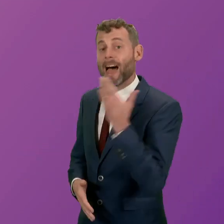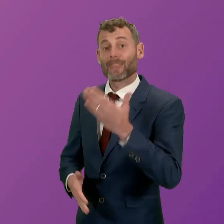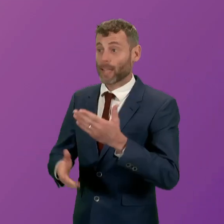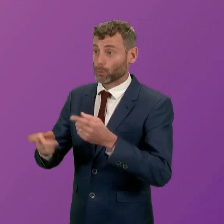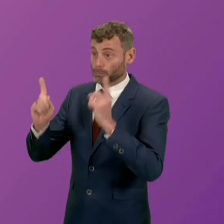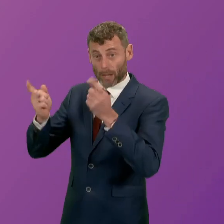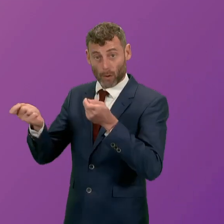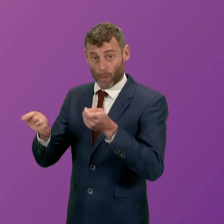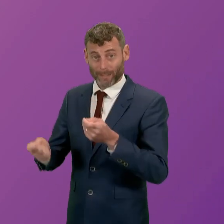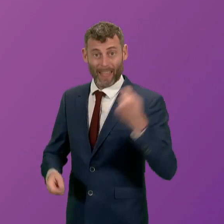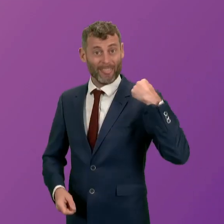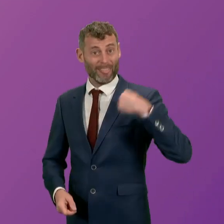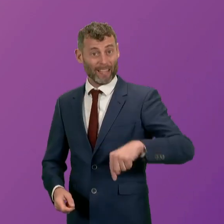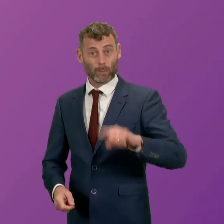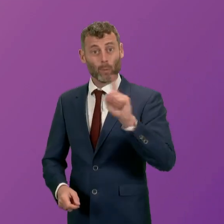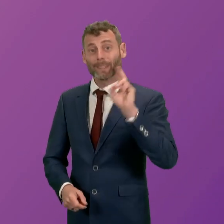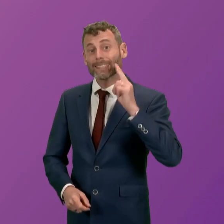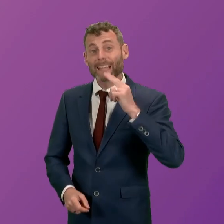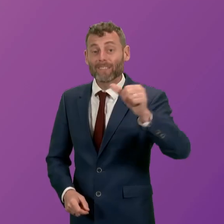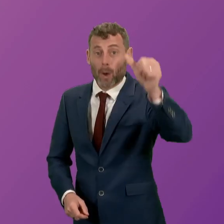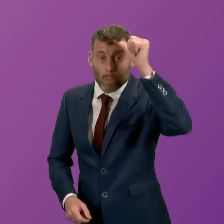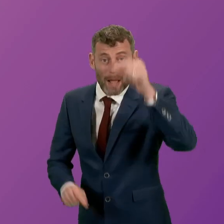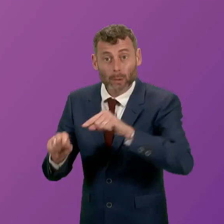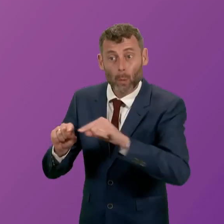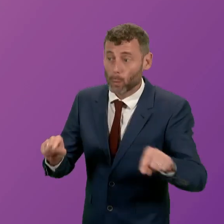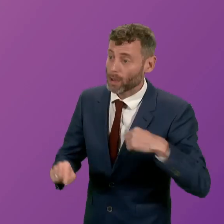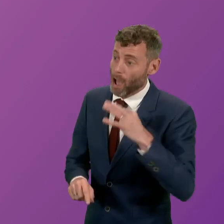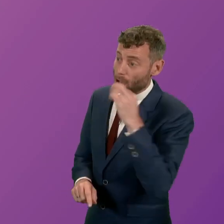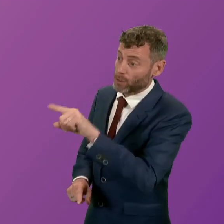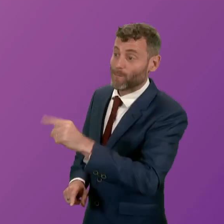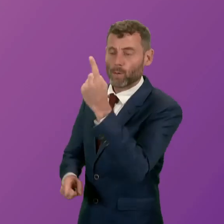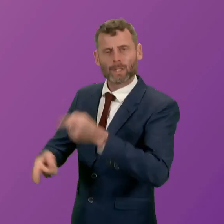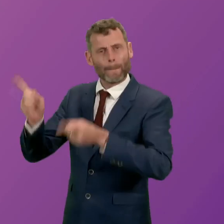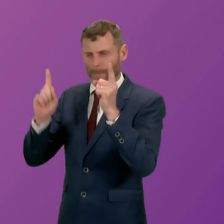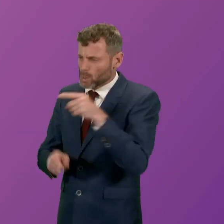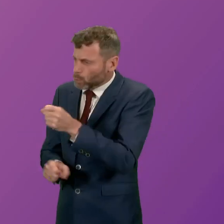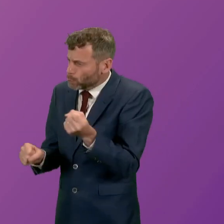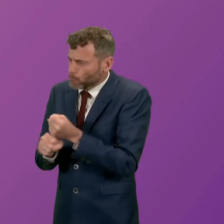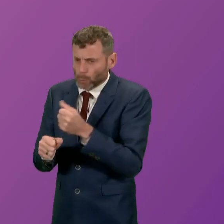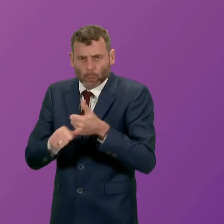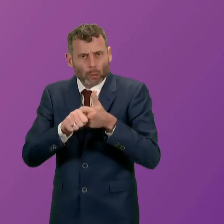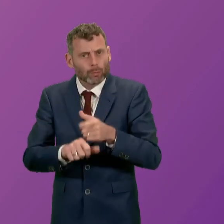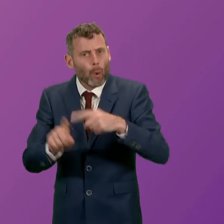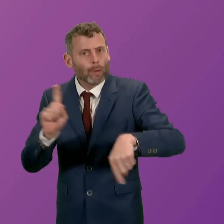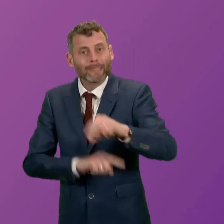In light of this being deaf awareness week, what is the Scottish Government doing to support deaf people in Scotland?